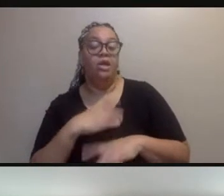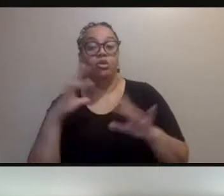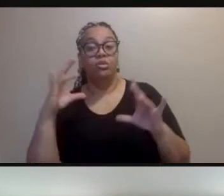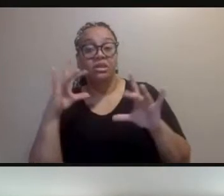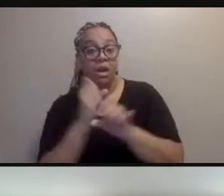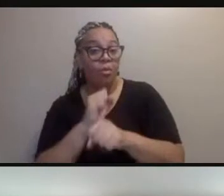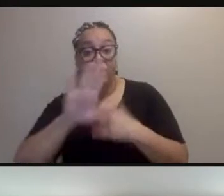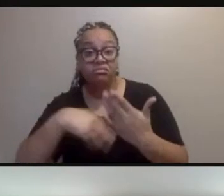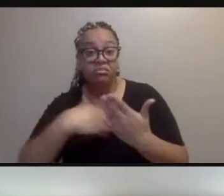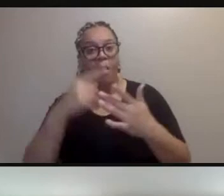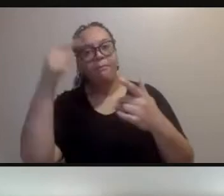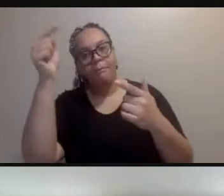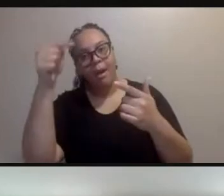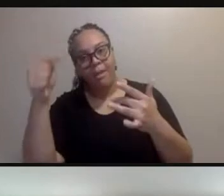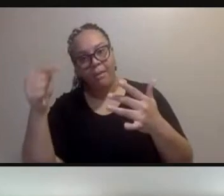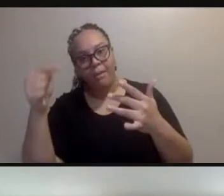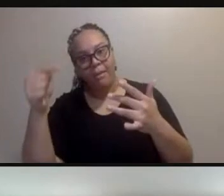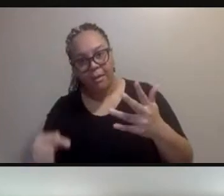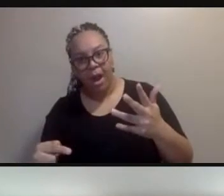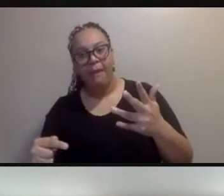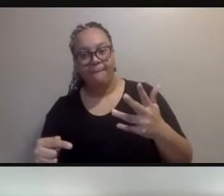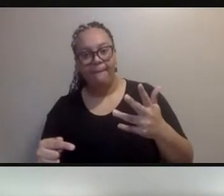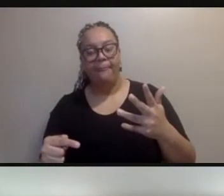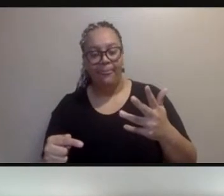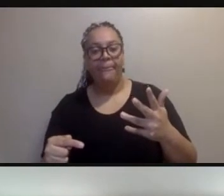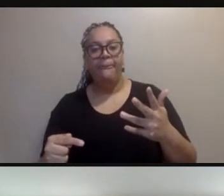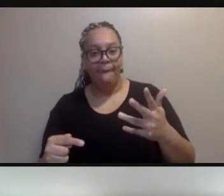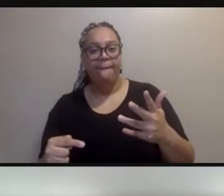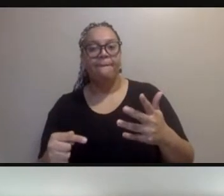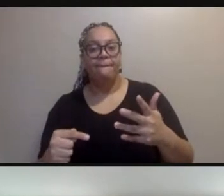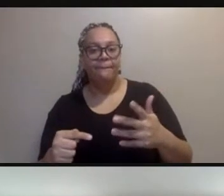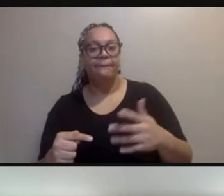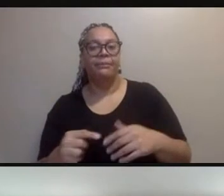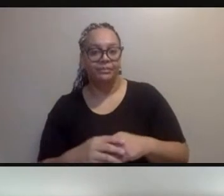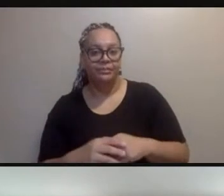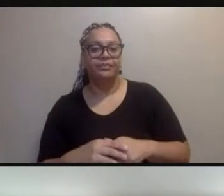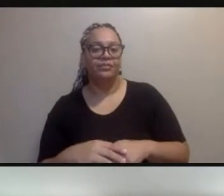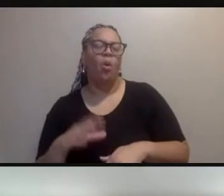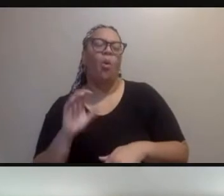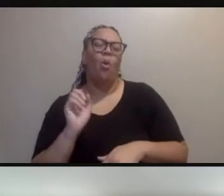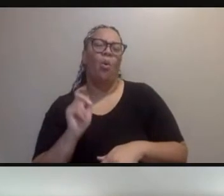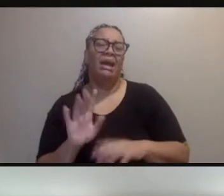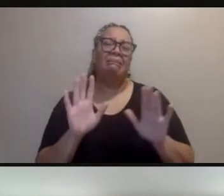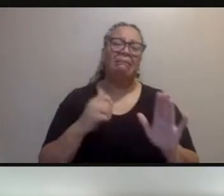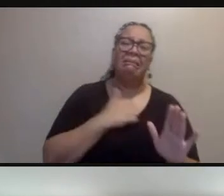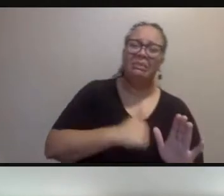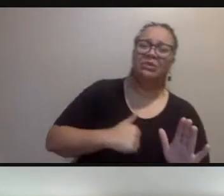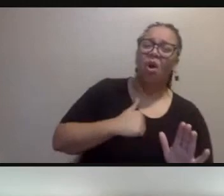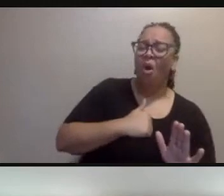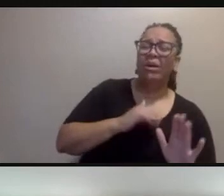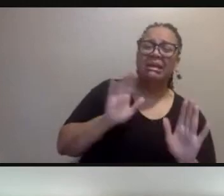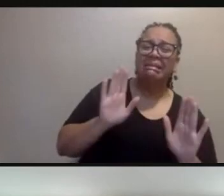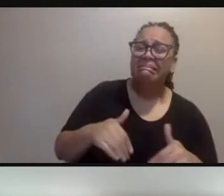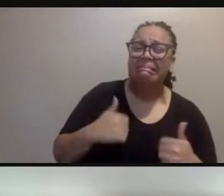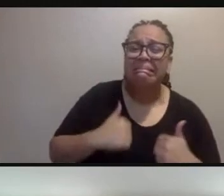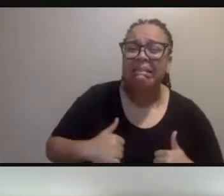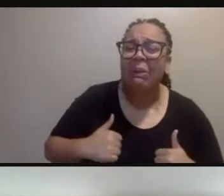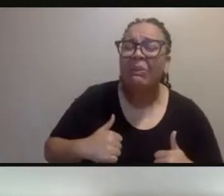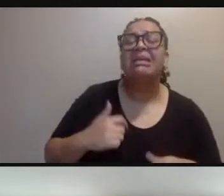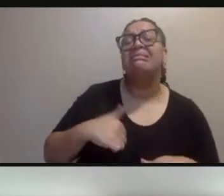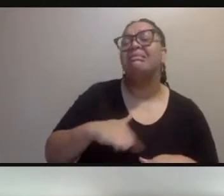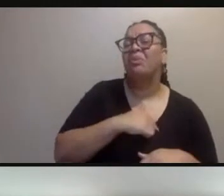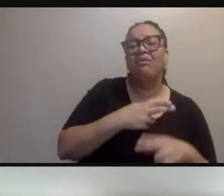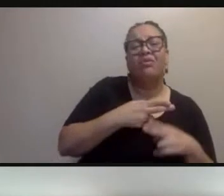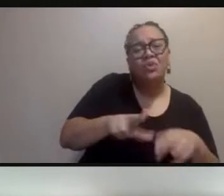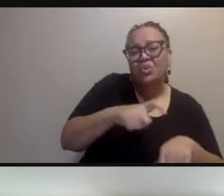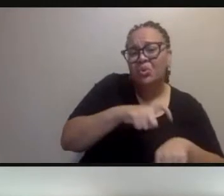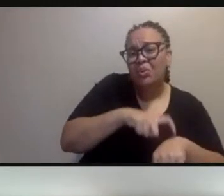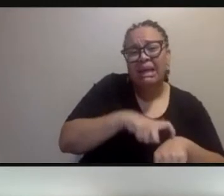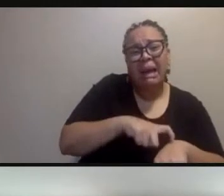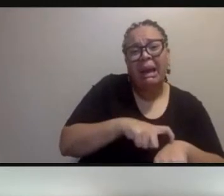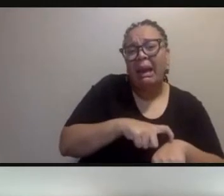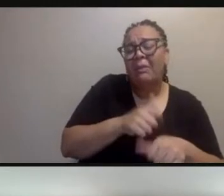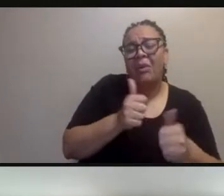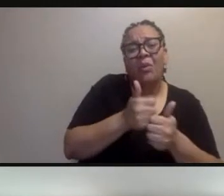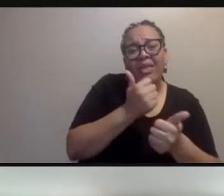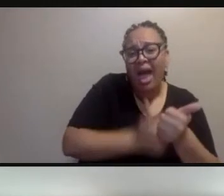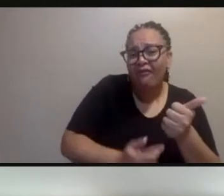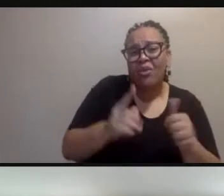THAT COMPLAINER SUMMARIZE